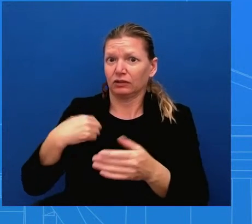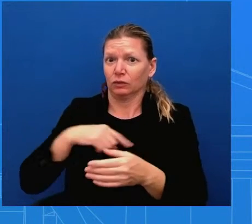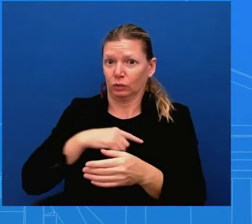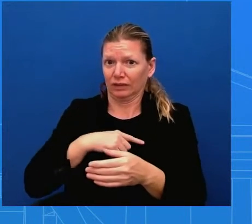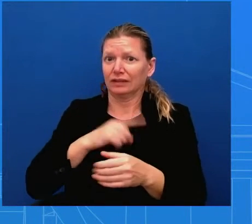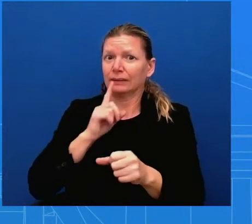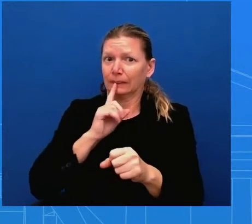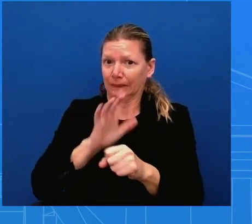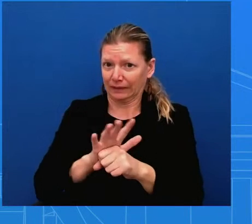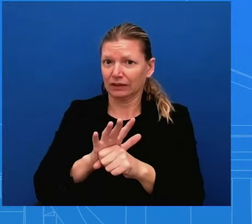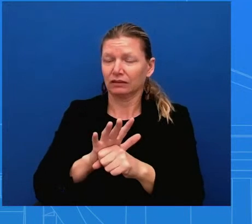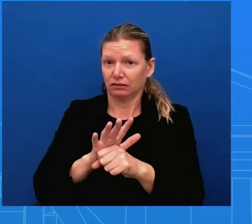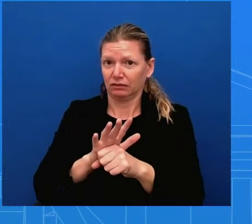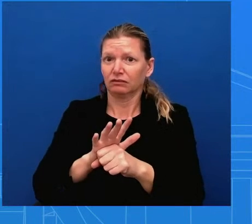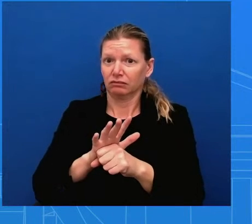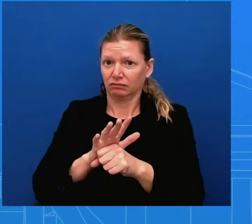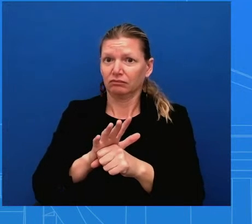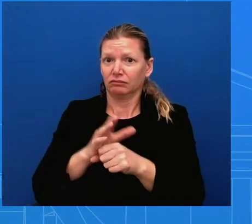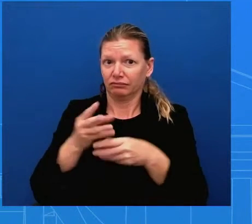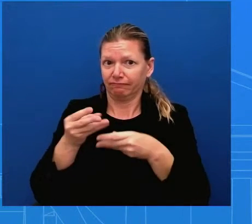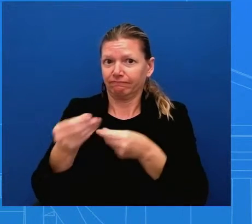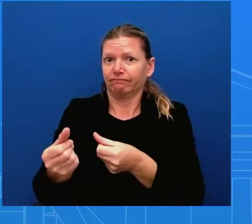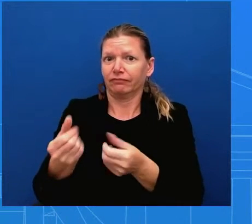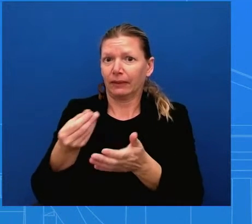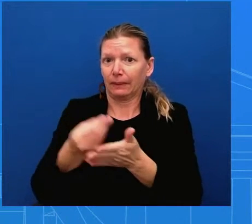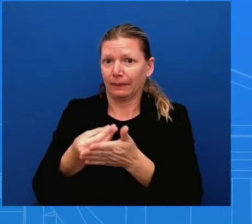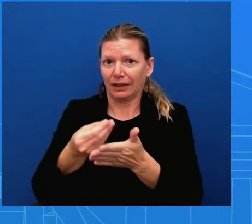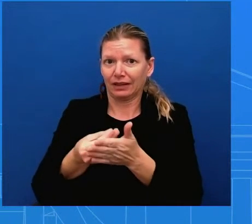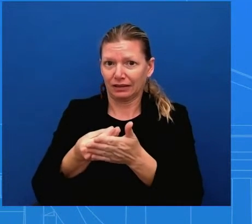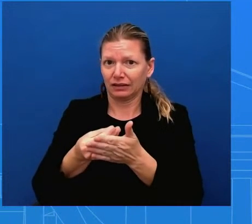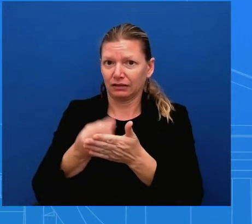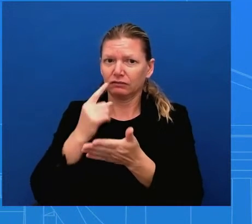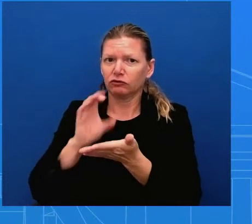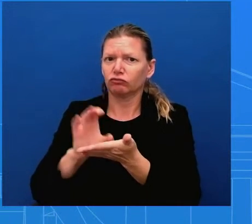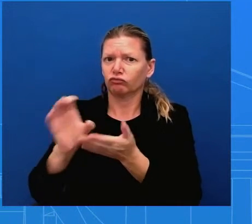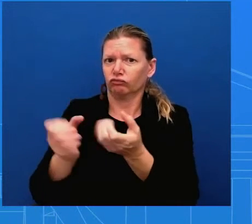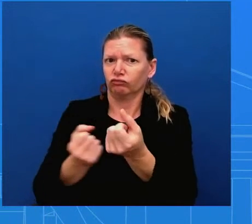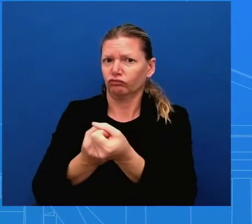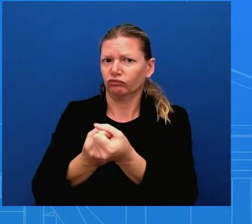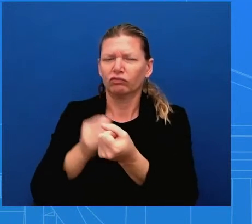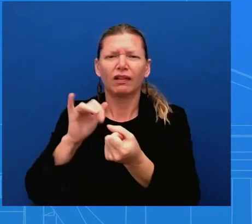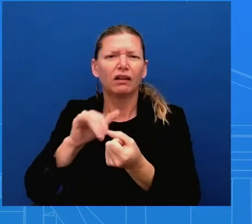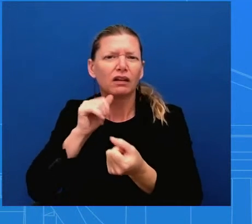So, that has not changed. Go ahead, April. The Press: Karine, this week,